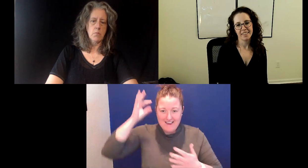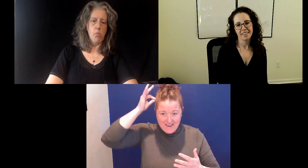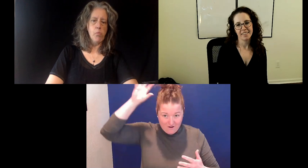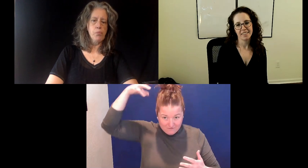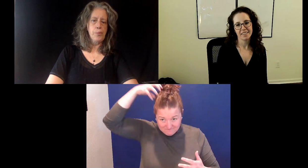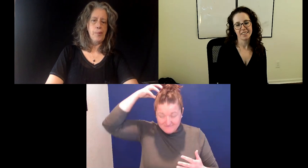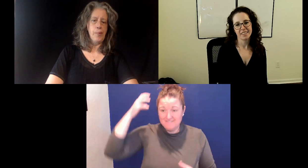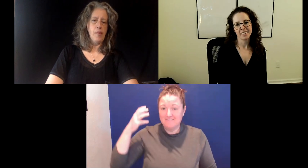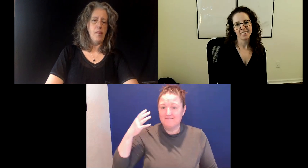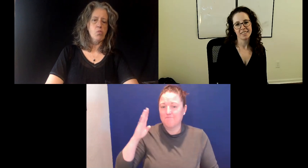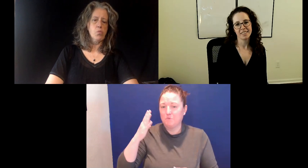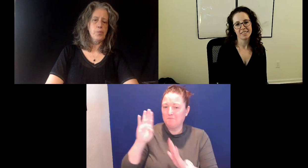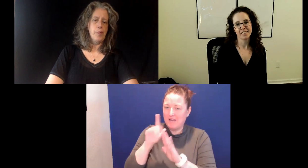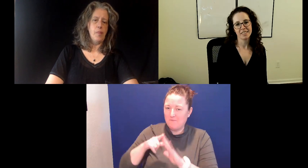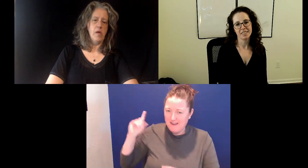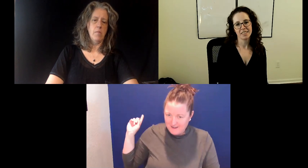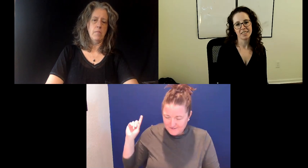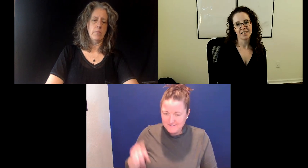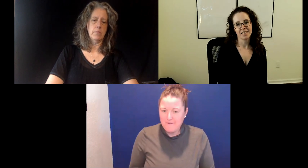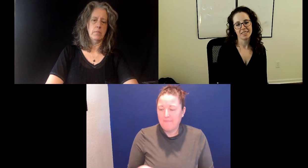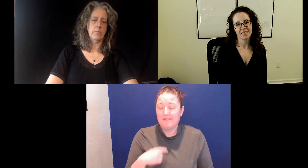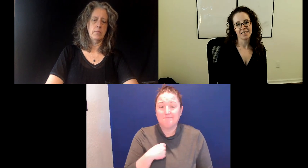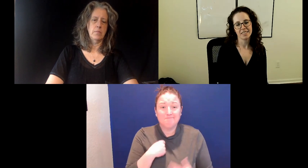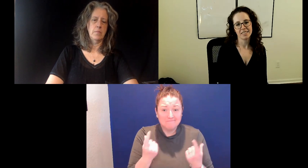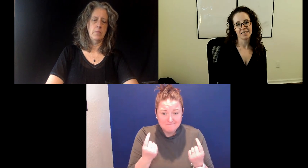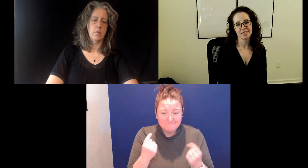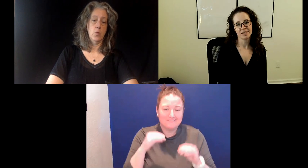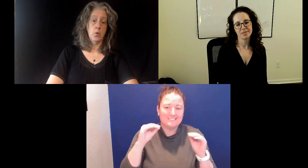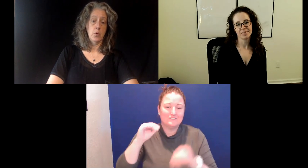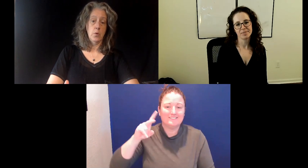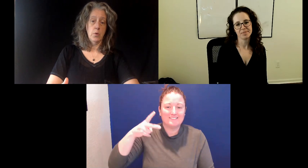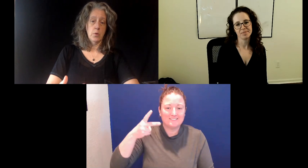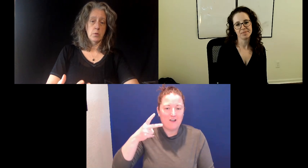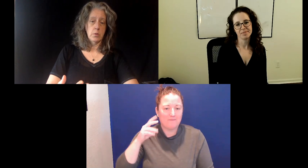i have a gray longer sleeve three quarter sleeve shirt red hair i have a blue background